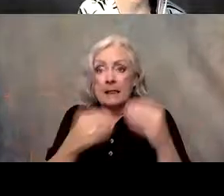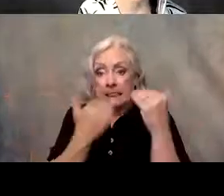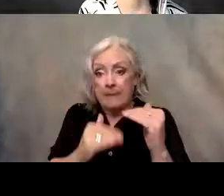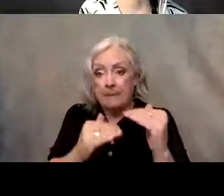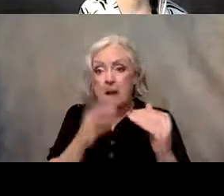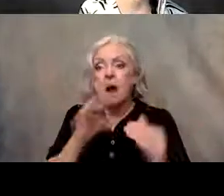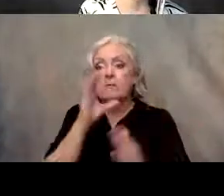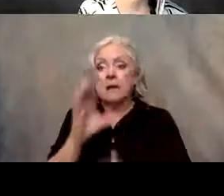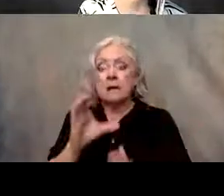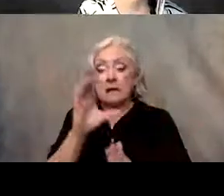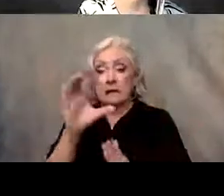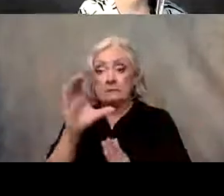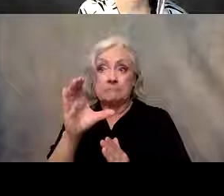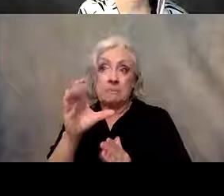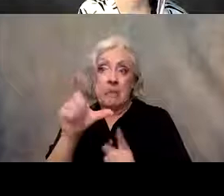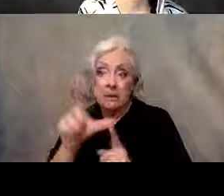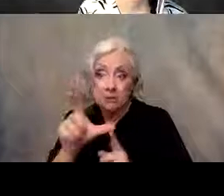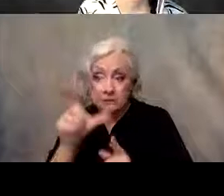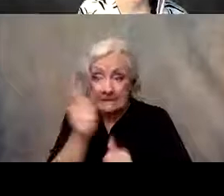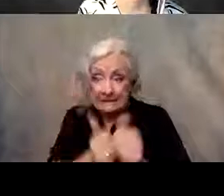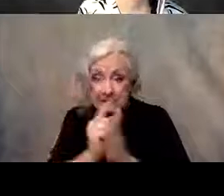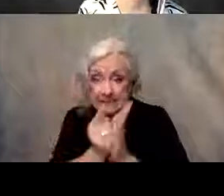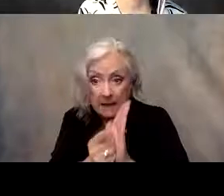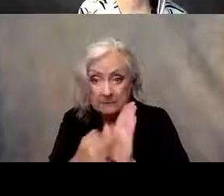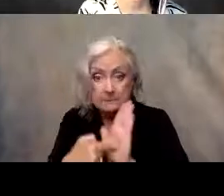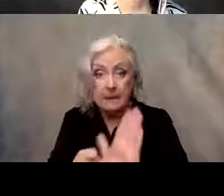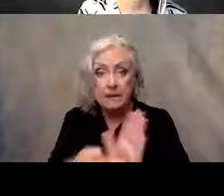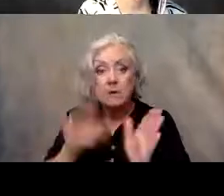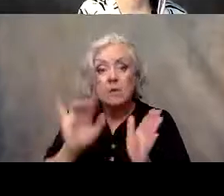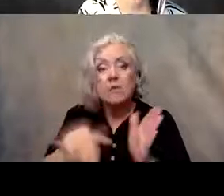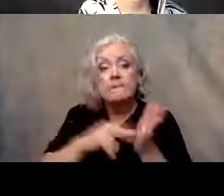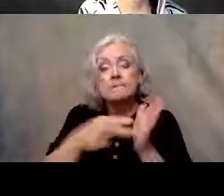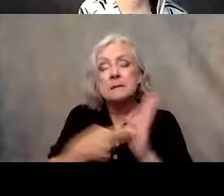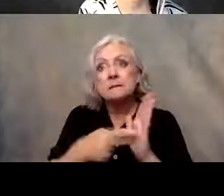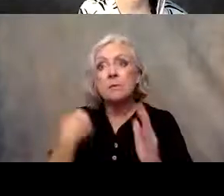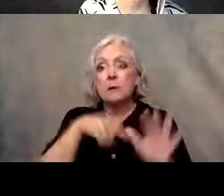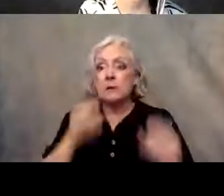And what that means is that because we can only read so quickly,